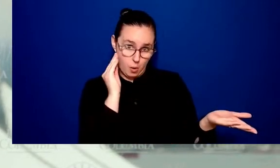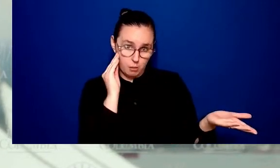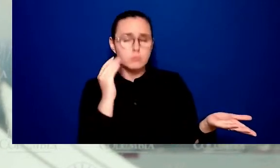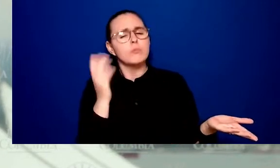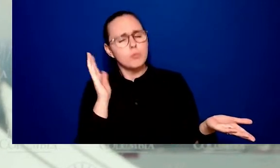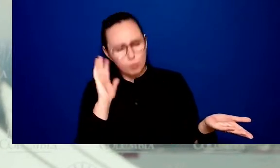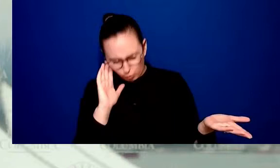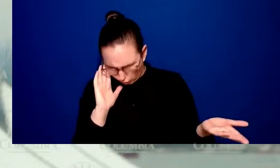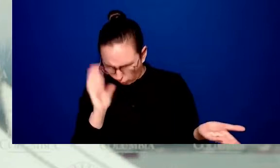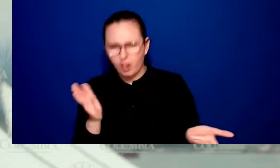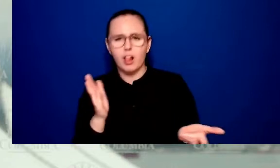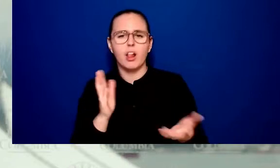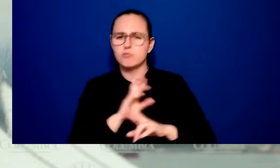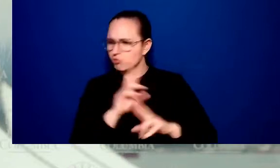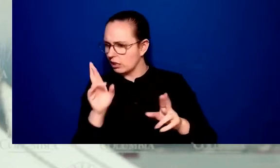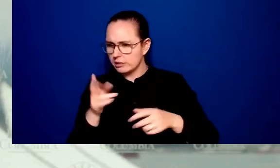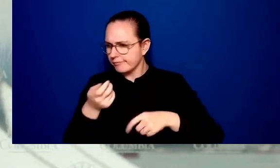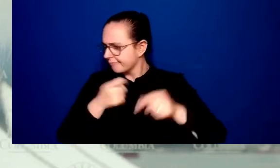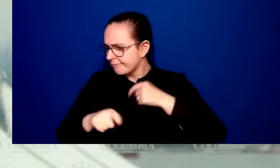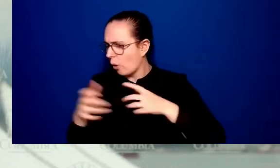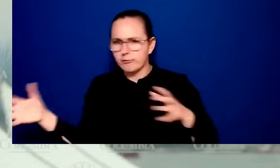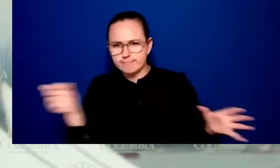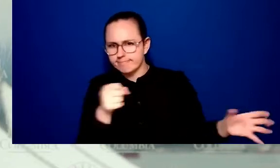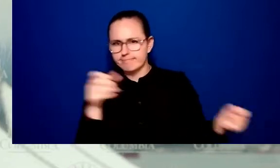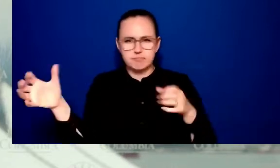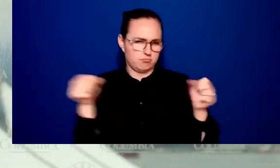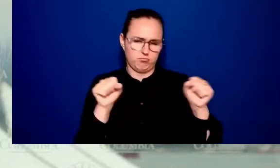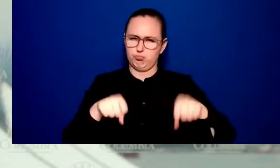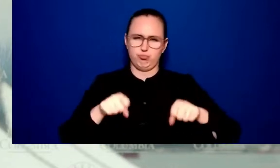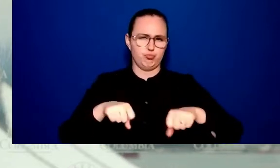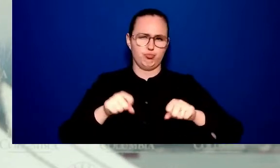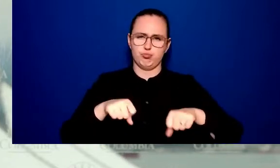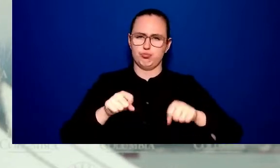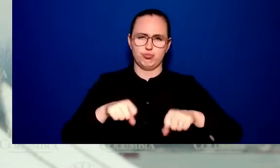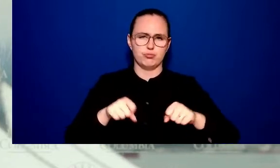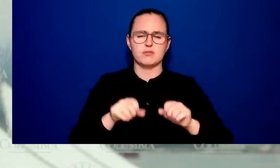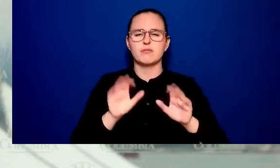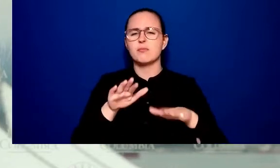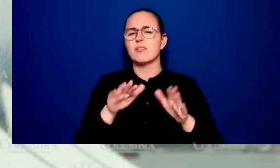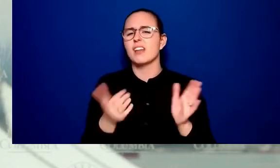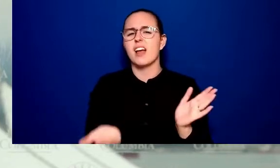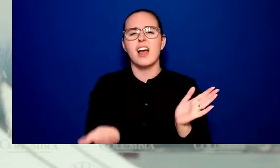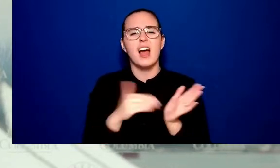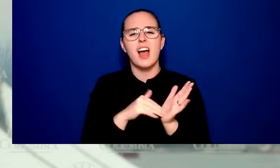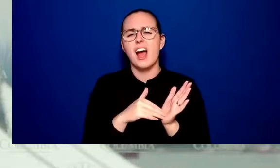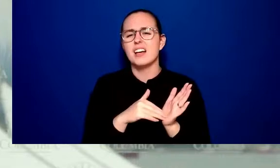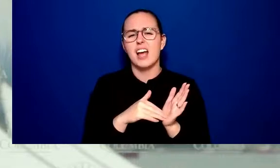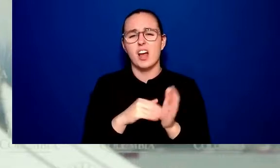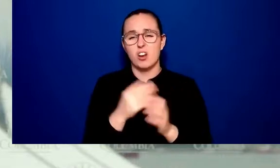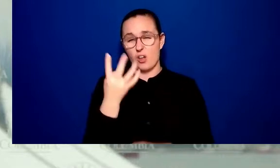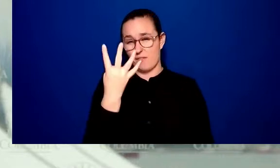That are significantly below that, and that's I would say about four care homes across the problems that are below the 85% mark, For example, those